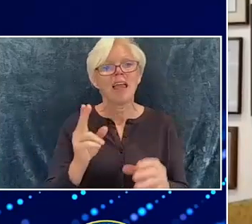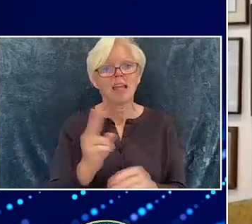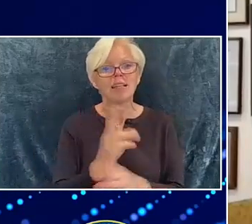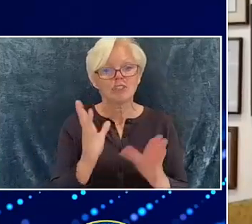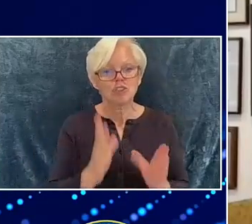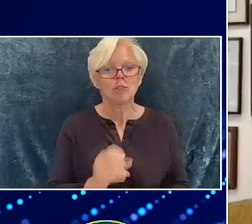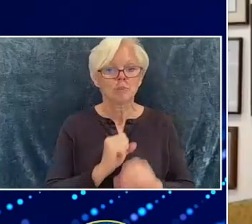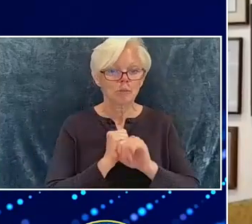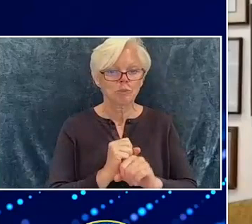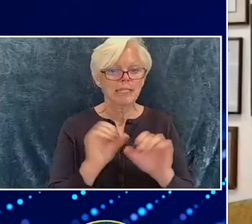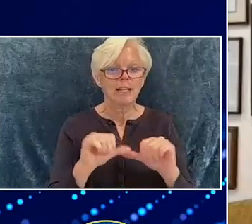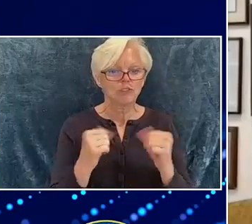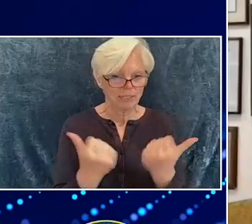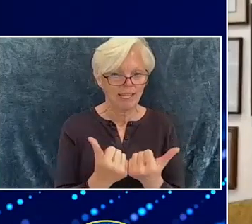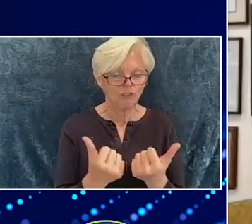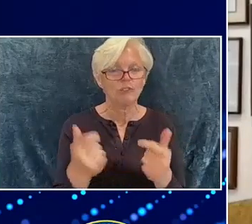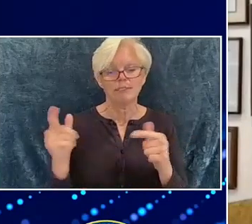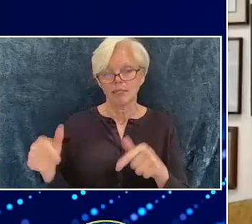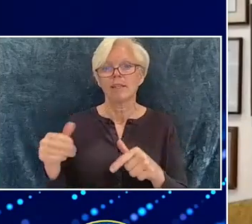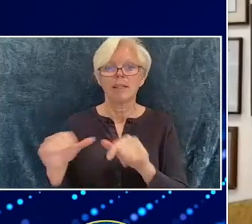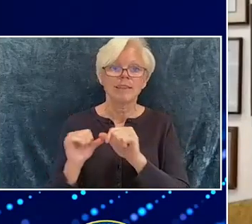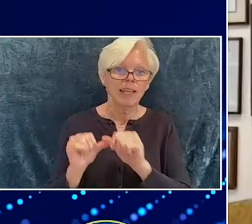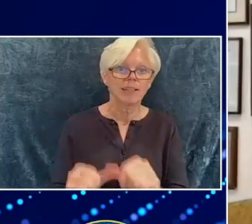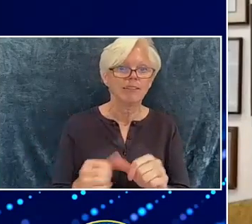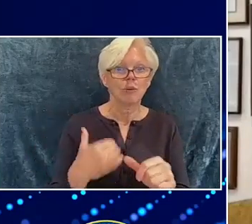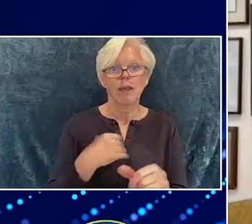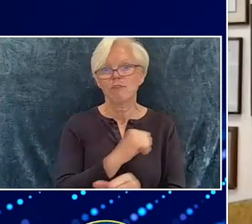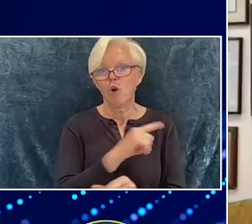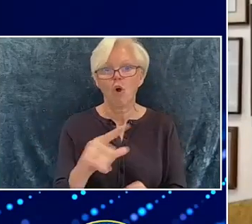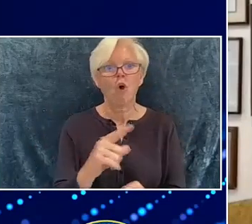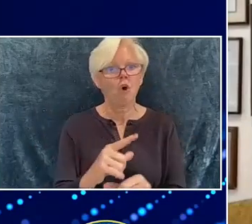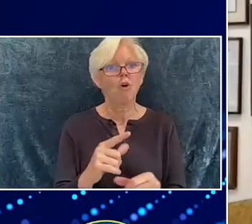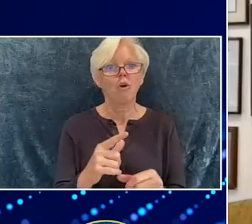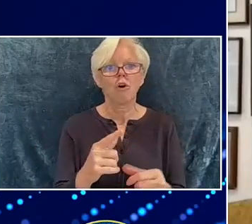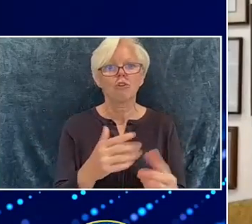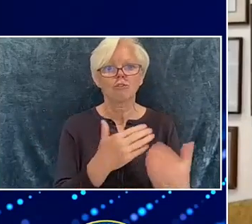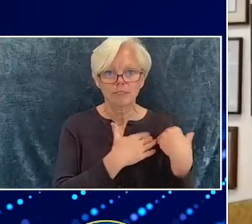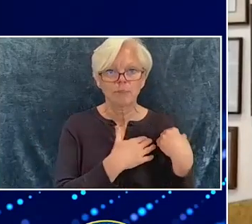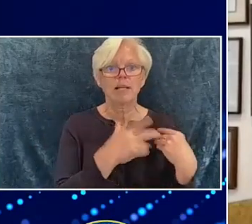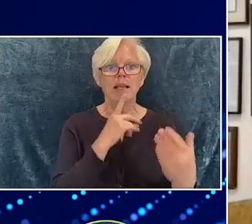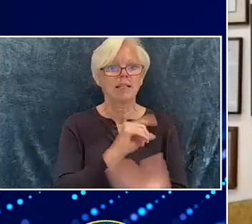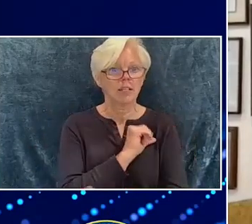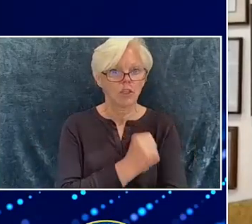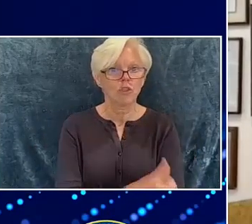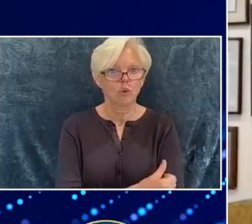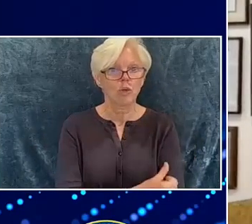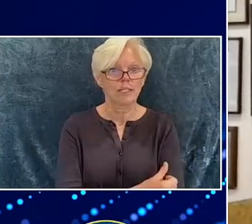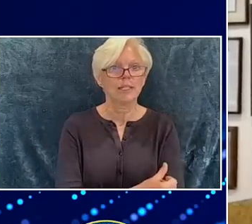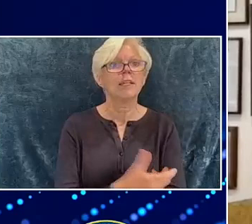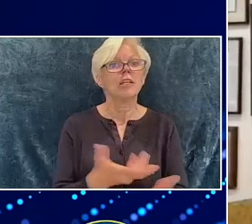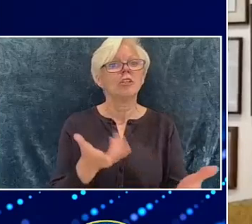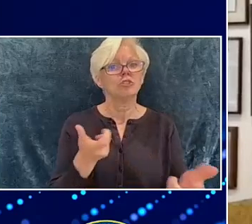continue to have all the responsibility and authority to deal with misrepresentations that might happen.